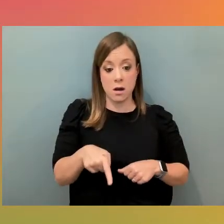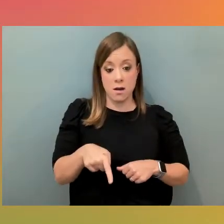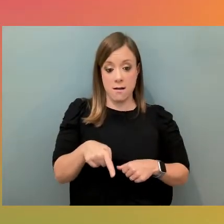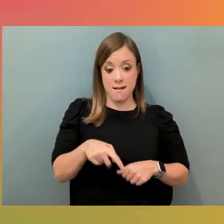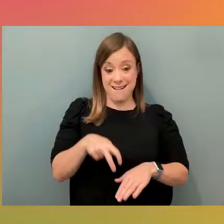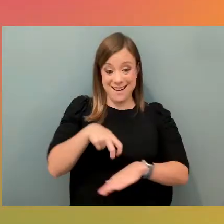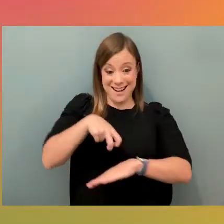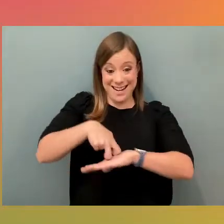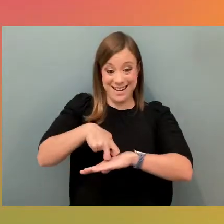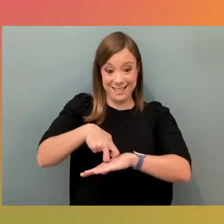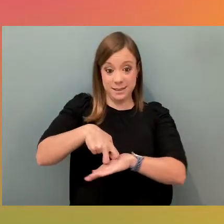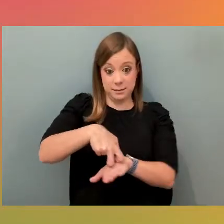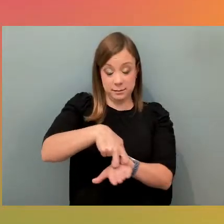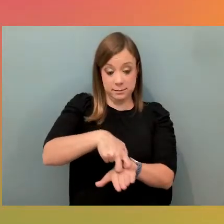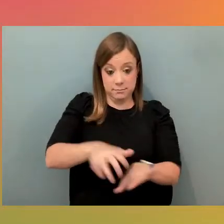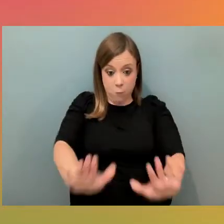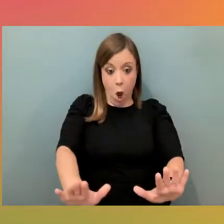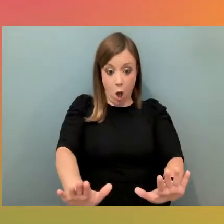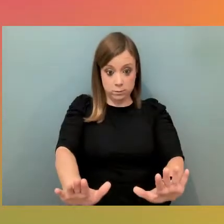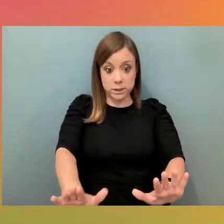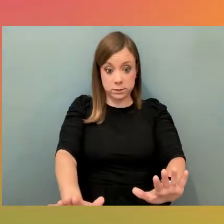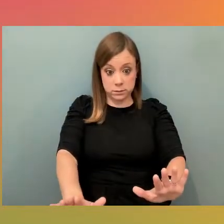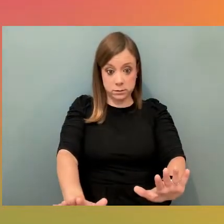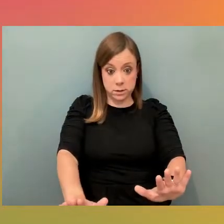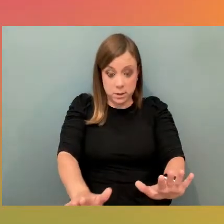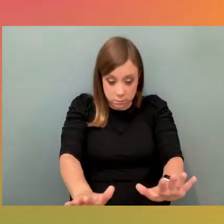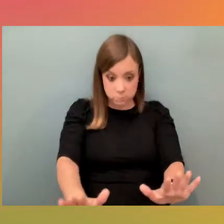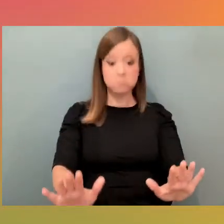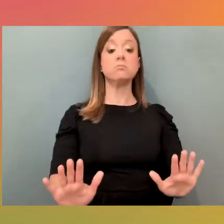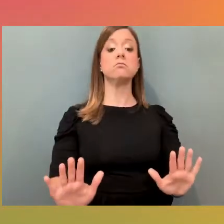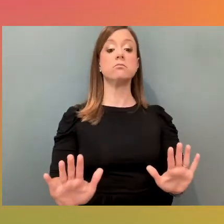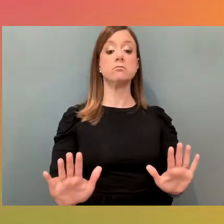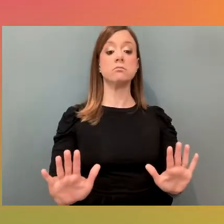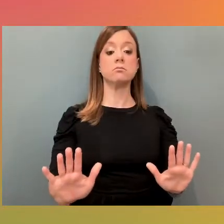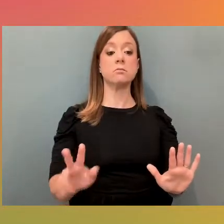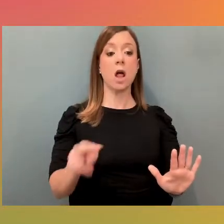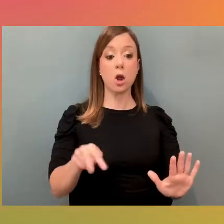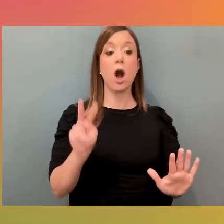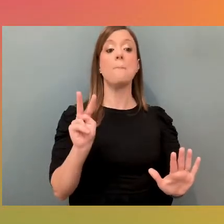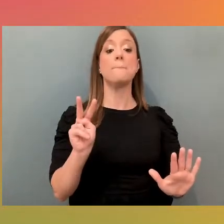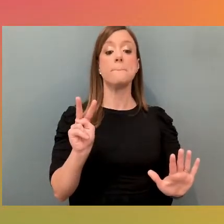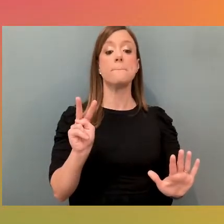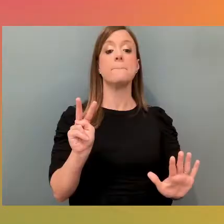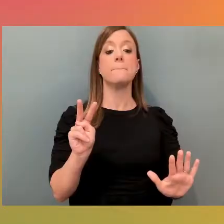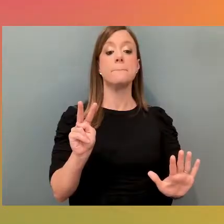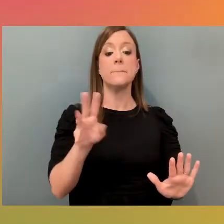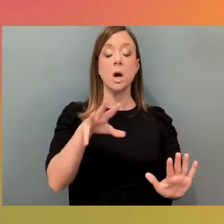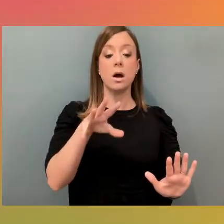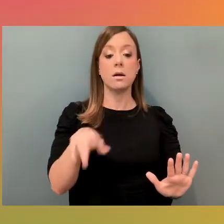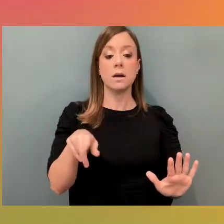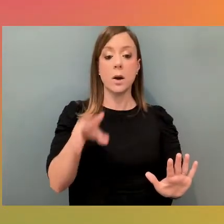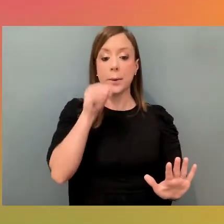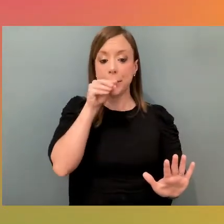DOWNWARD FACING DOG. TAKE BREATH IN. EXHALE. BRING YOUR KNEES FORWARD AND DOWN TO THE MAT.